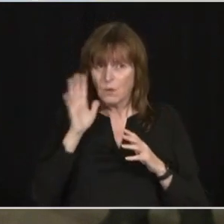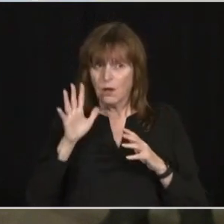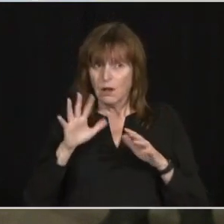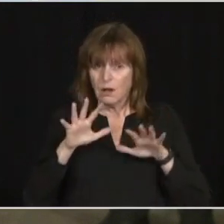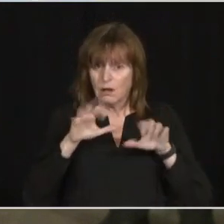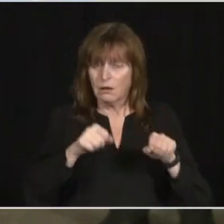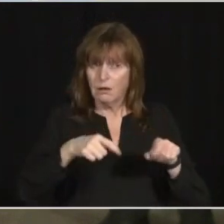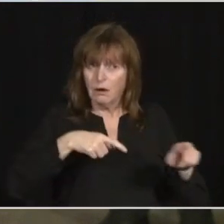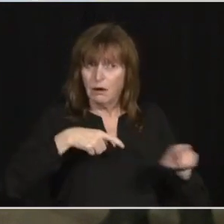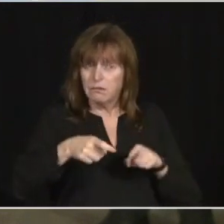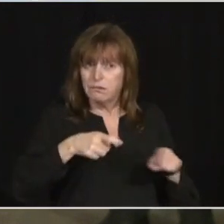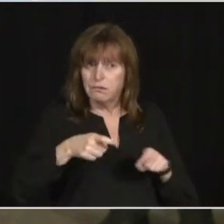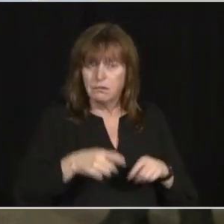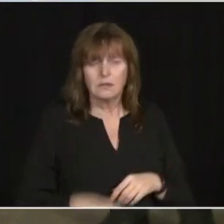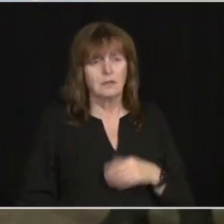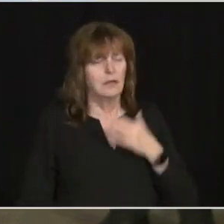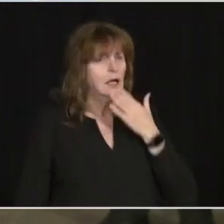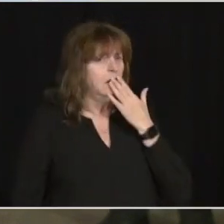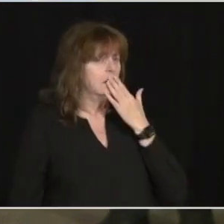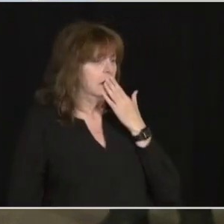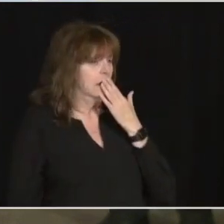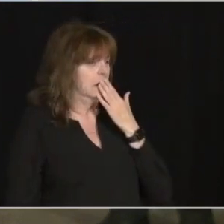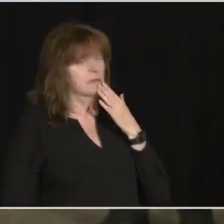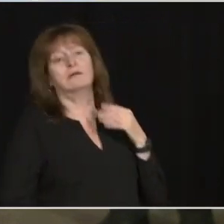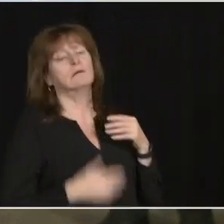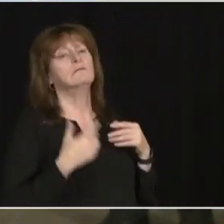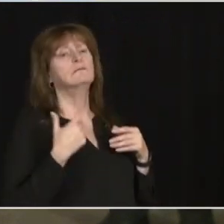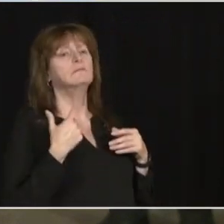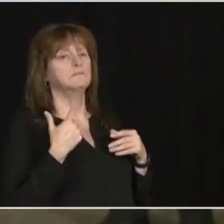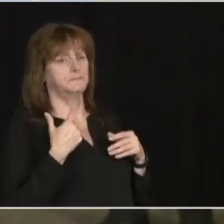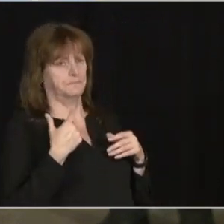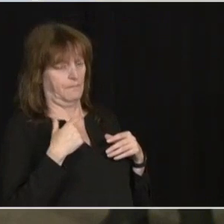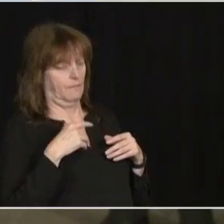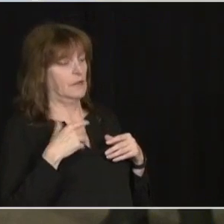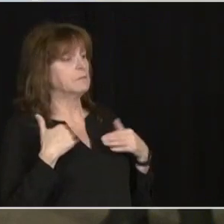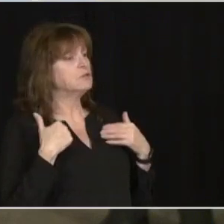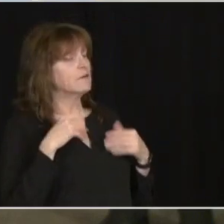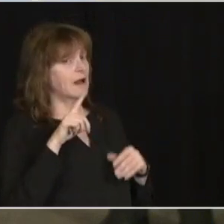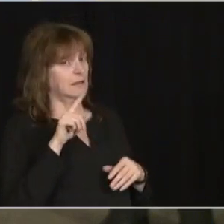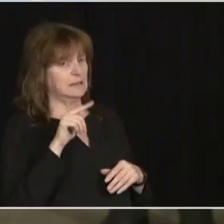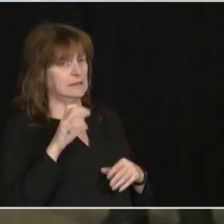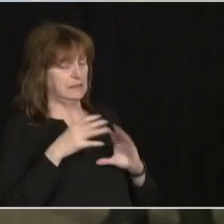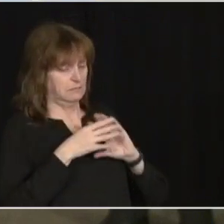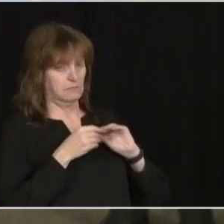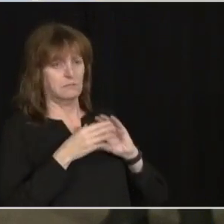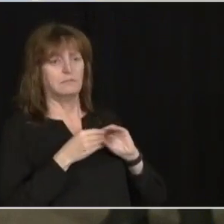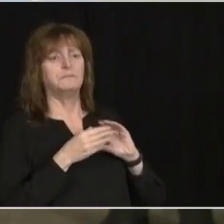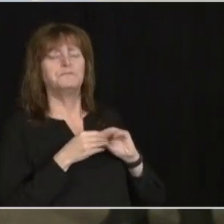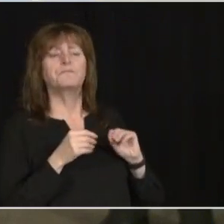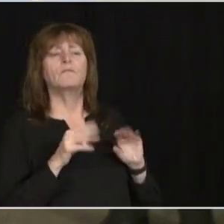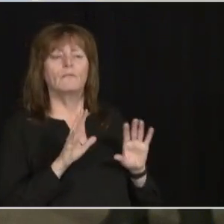our homes are able to get the PPE they need 37 we have a process in place, a distribution mechanism